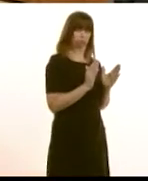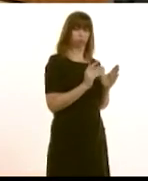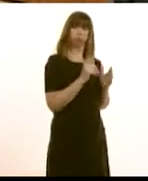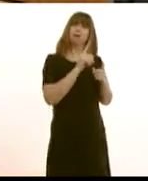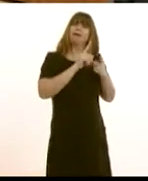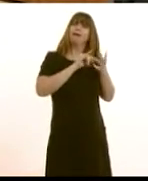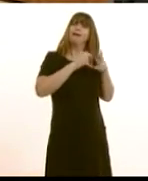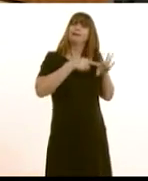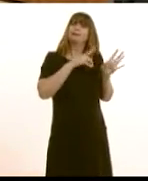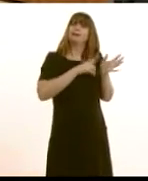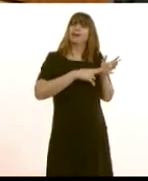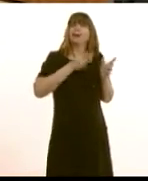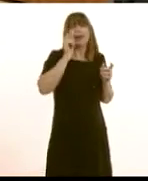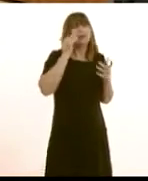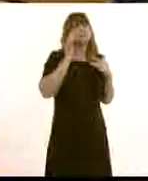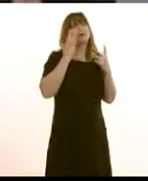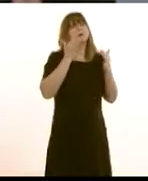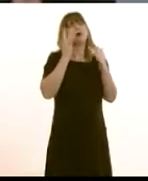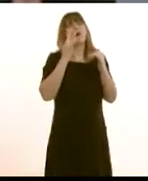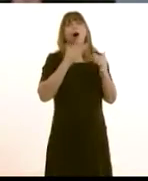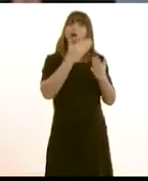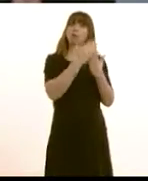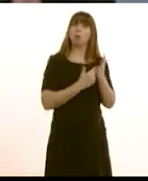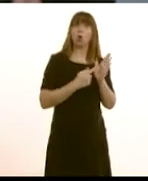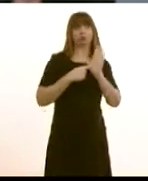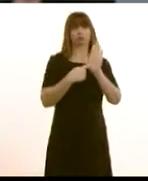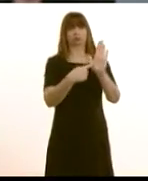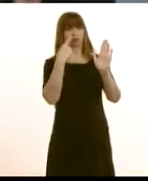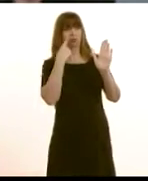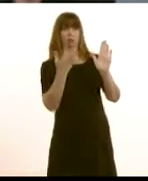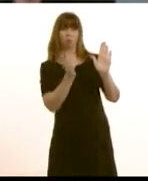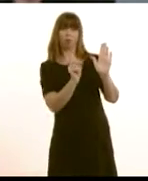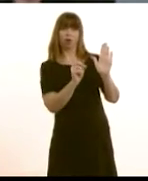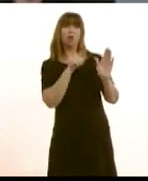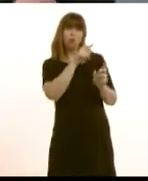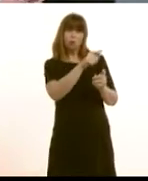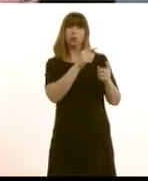report thatís out today, it does show that, under 17 years of the leadership of the Labour